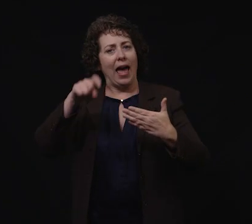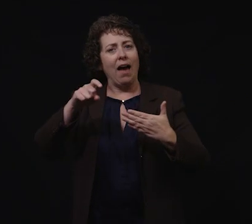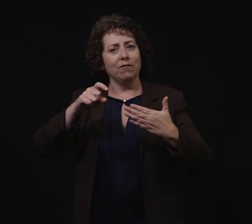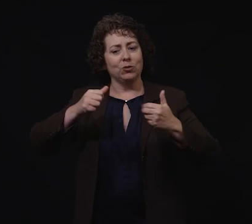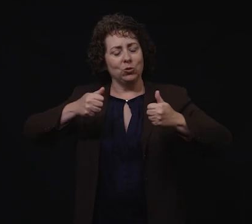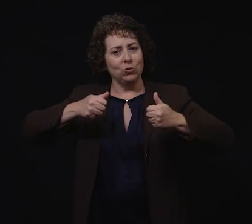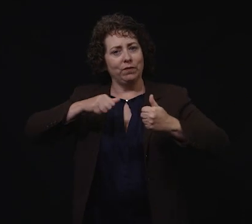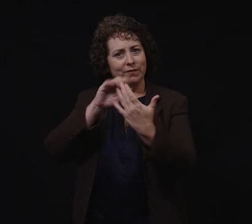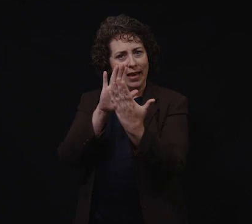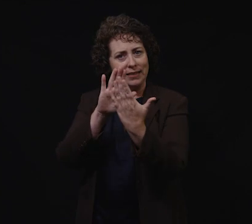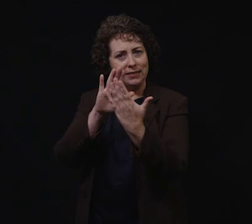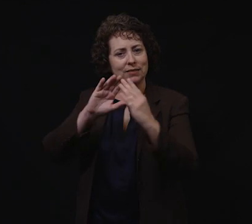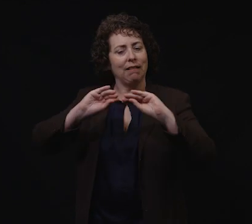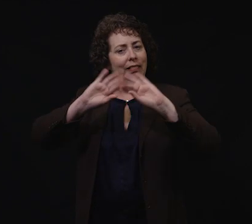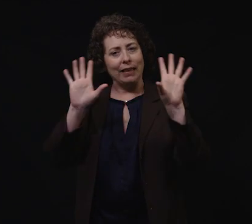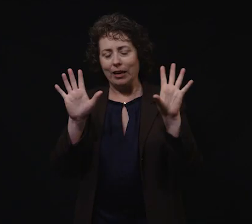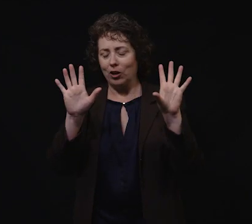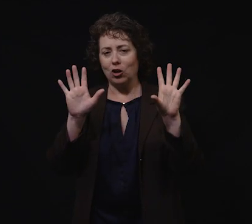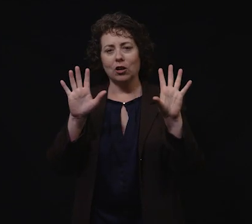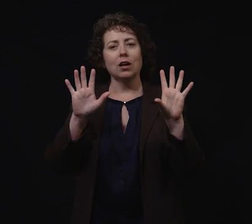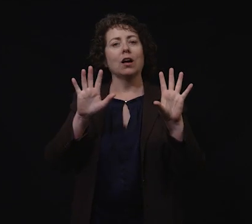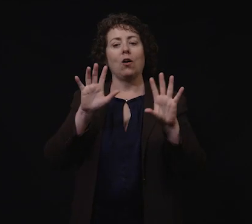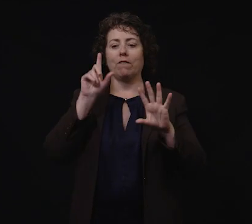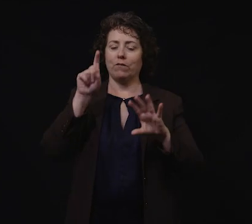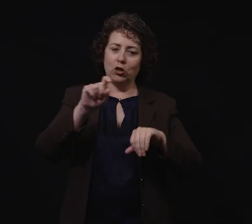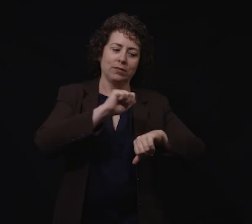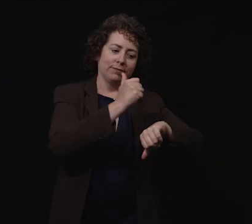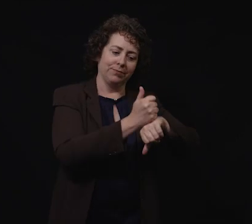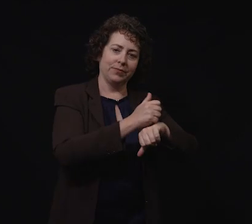Clearly we're going to have to establish some sheltering for our citizens